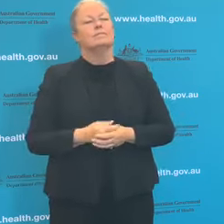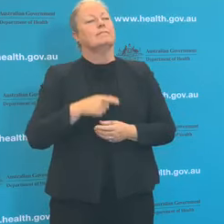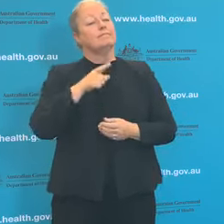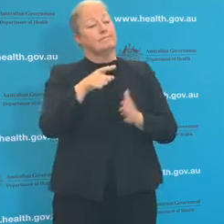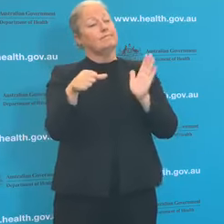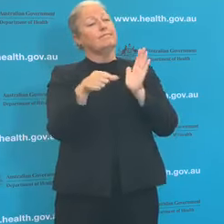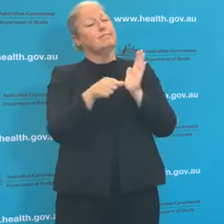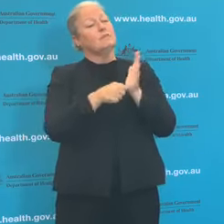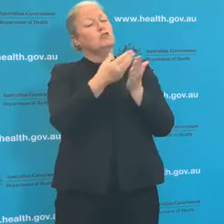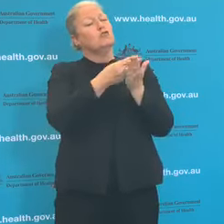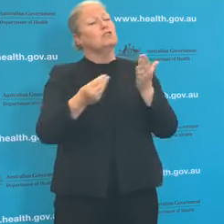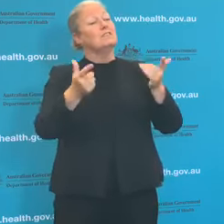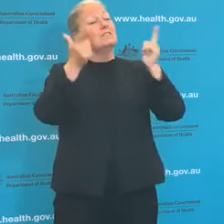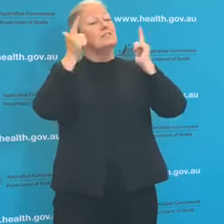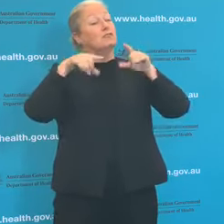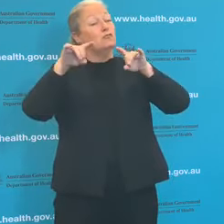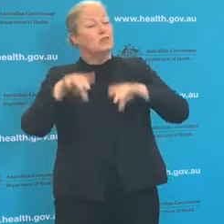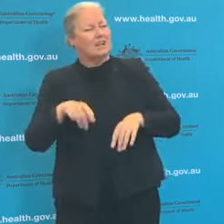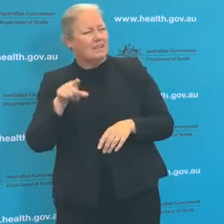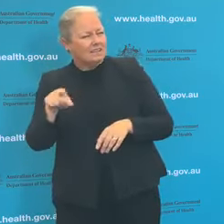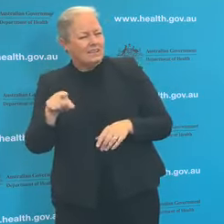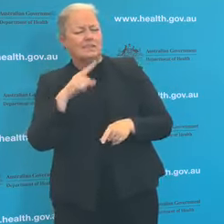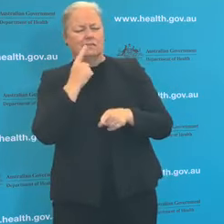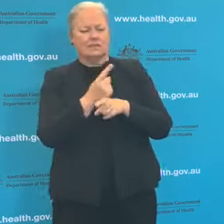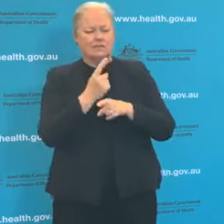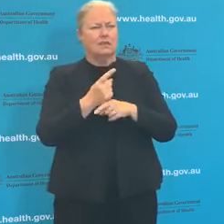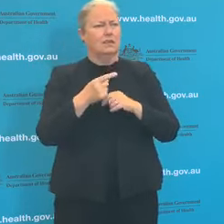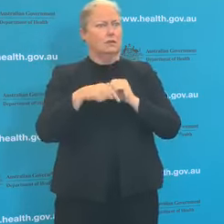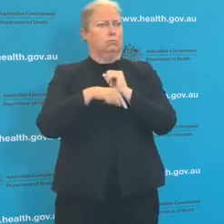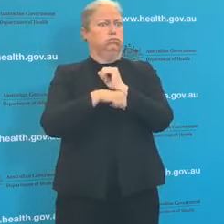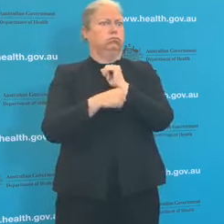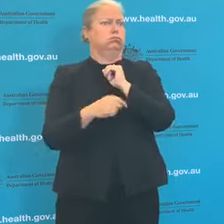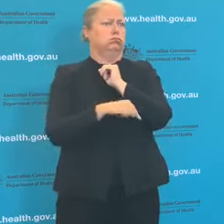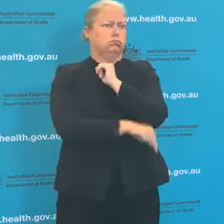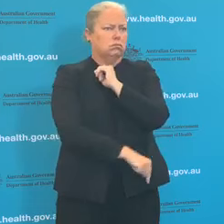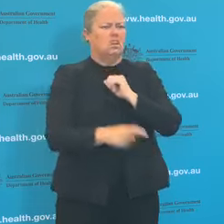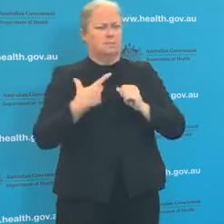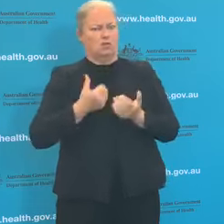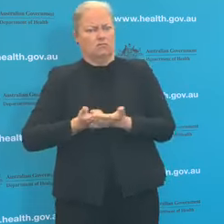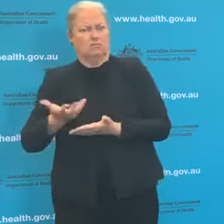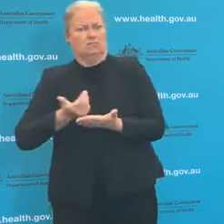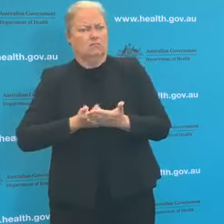it is costing to have schools closed, but is there any estimate or modelling on how many more cases